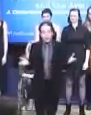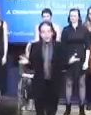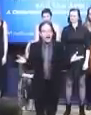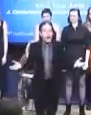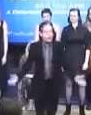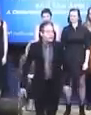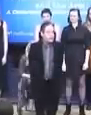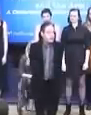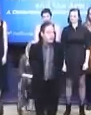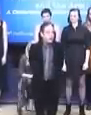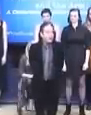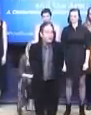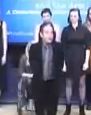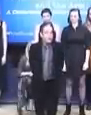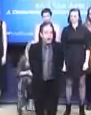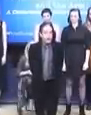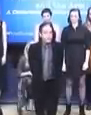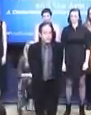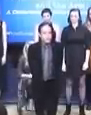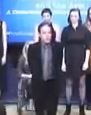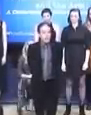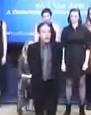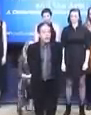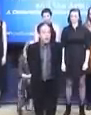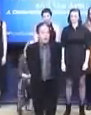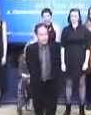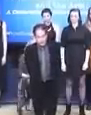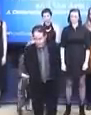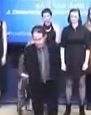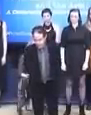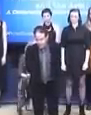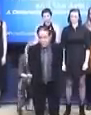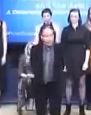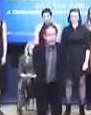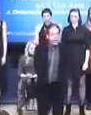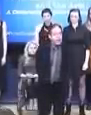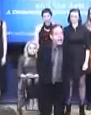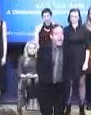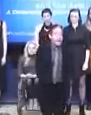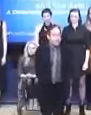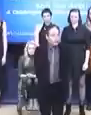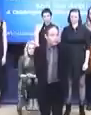I’m really honored to be here to commemorate this historic anniversary.